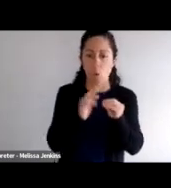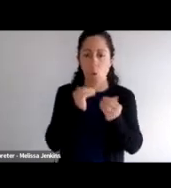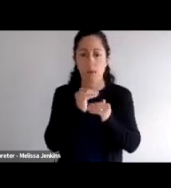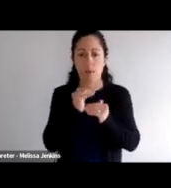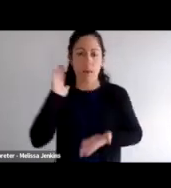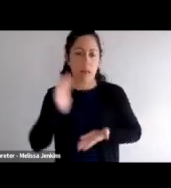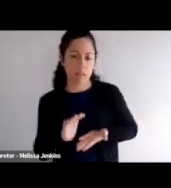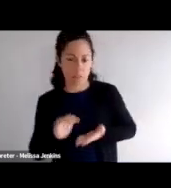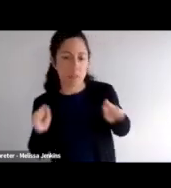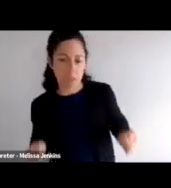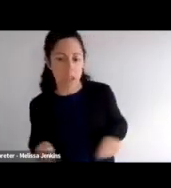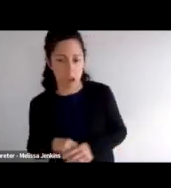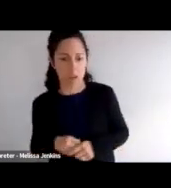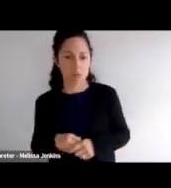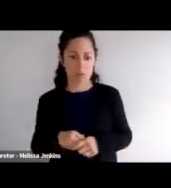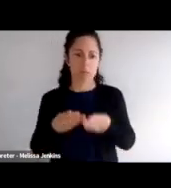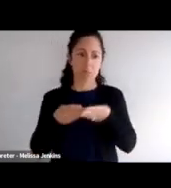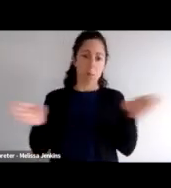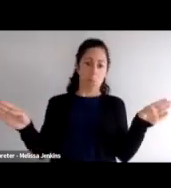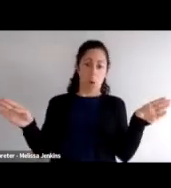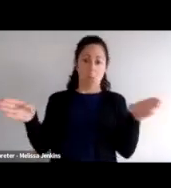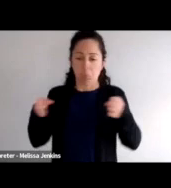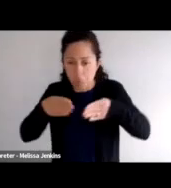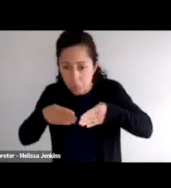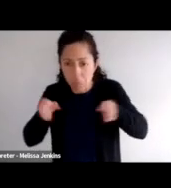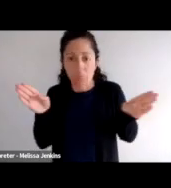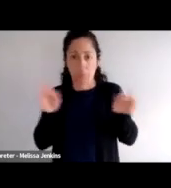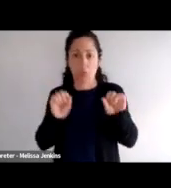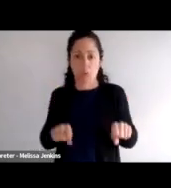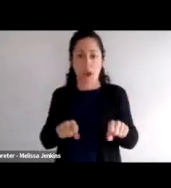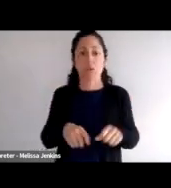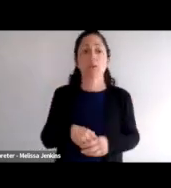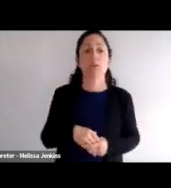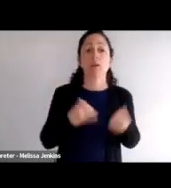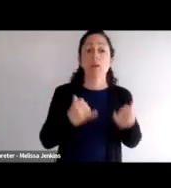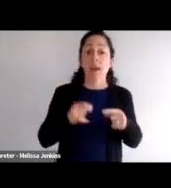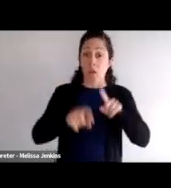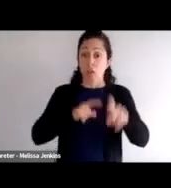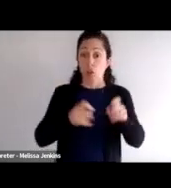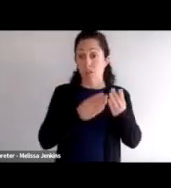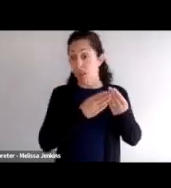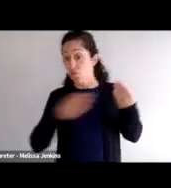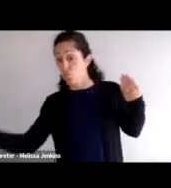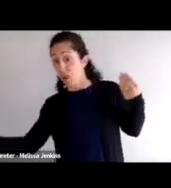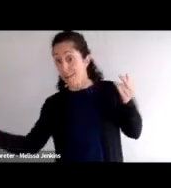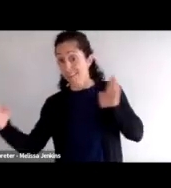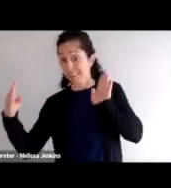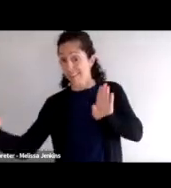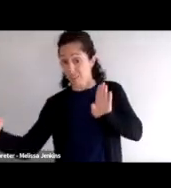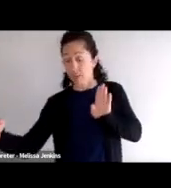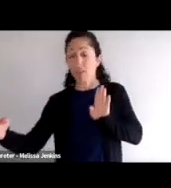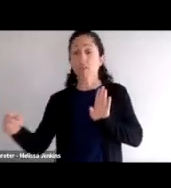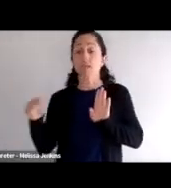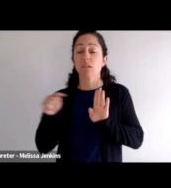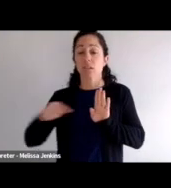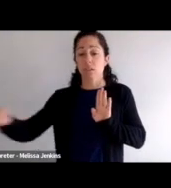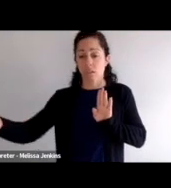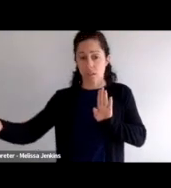The rest of the questions for this survey are a poll to help us communicate to your community: